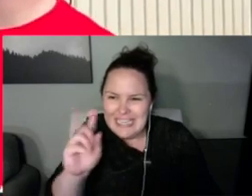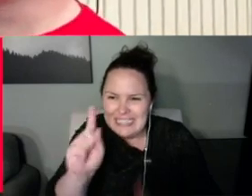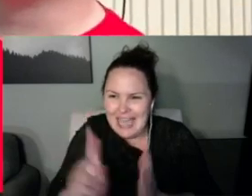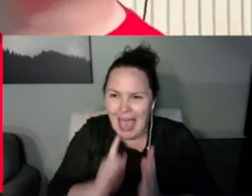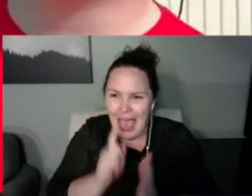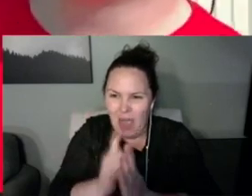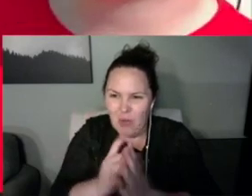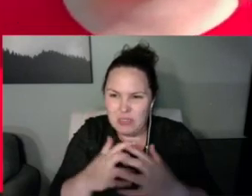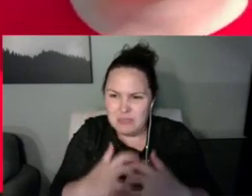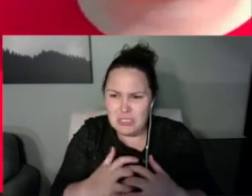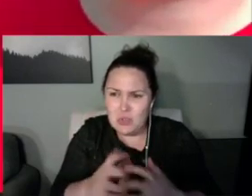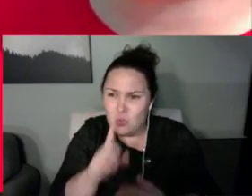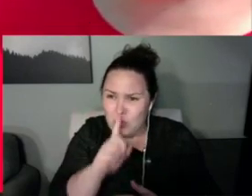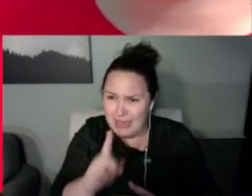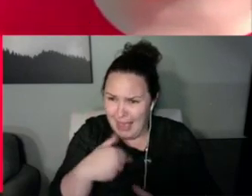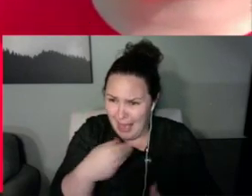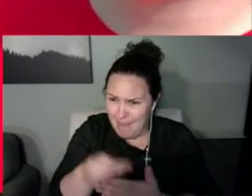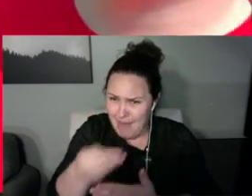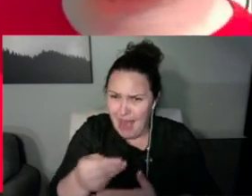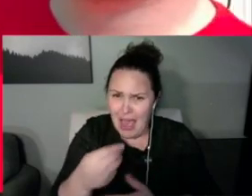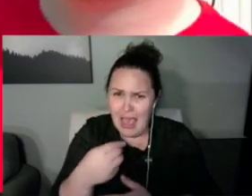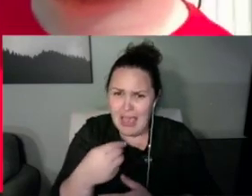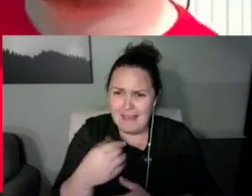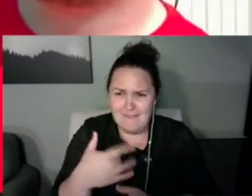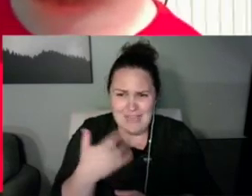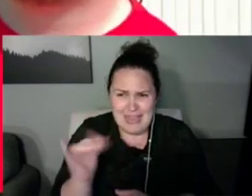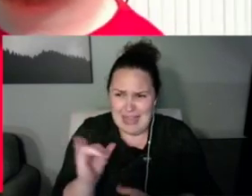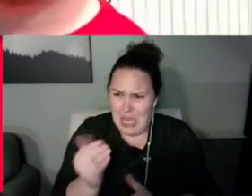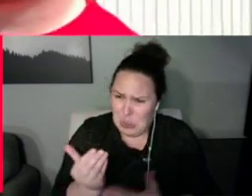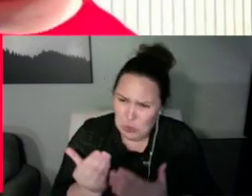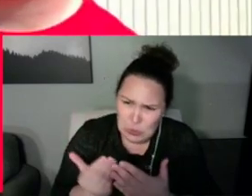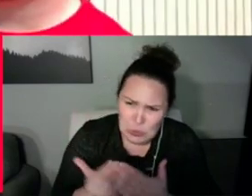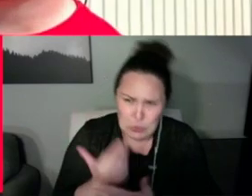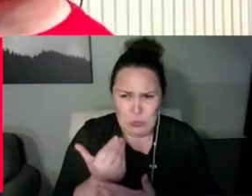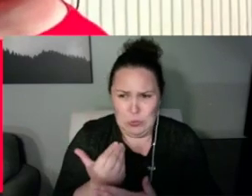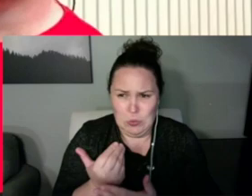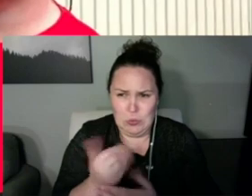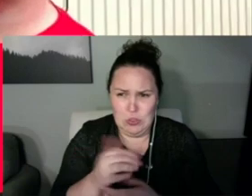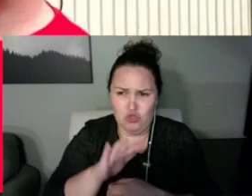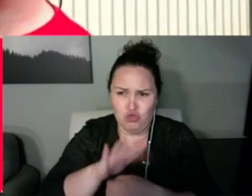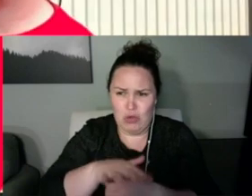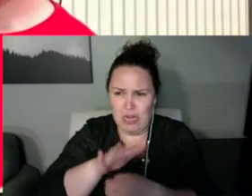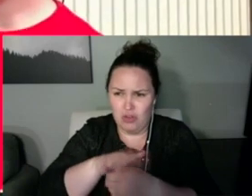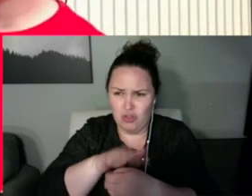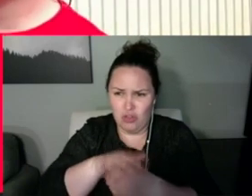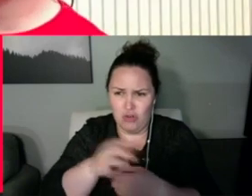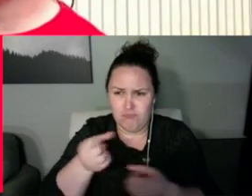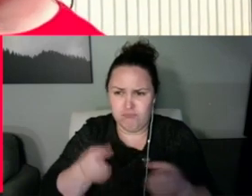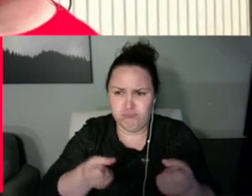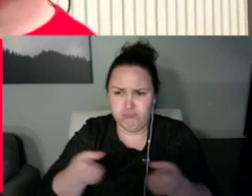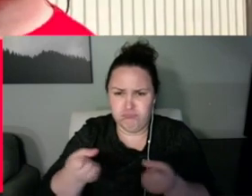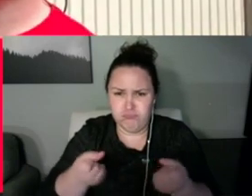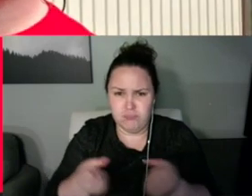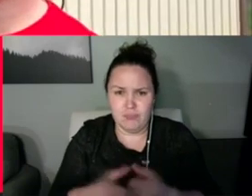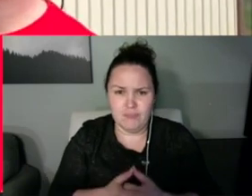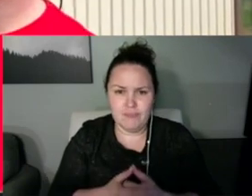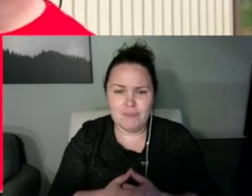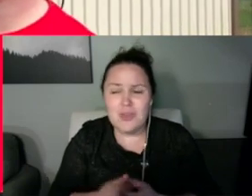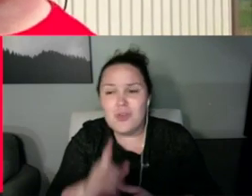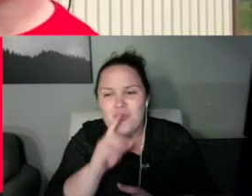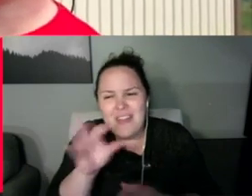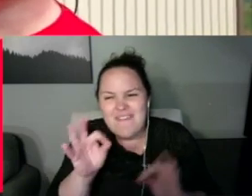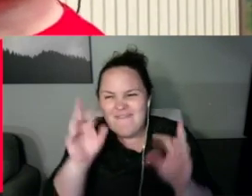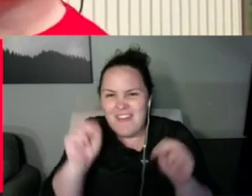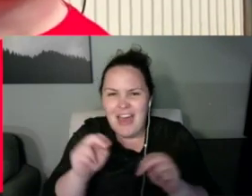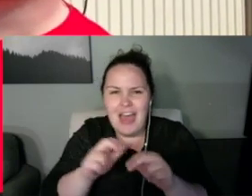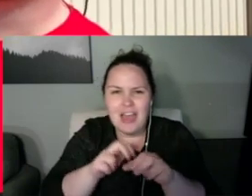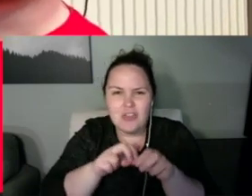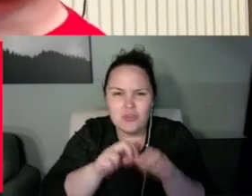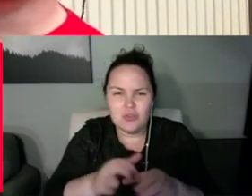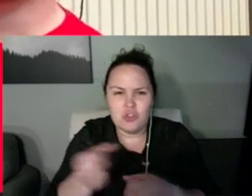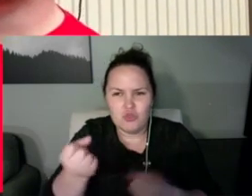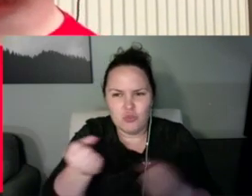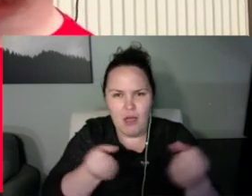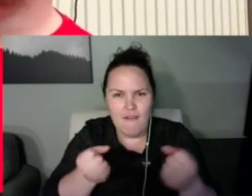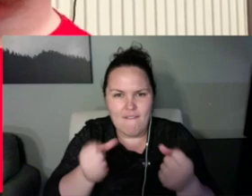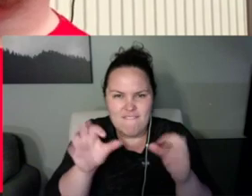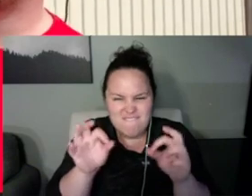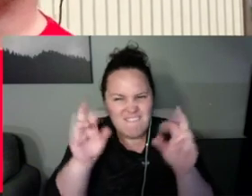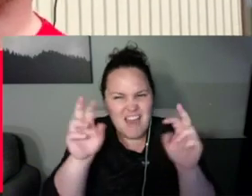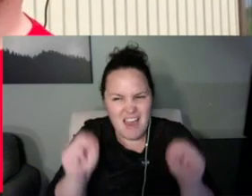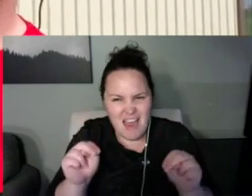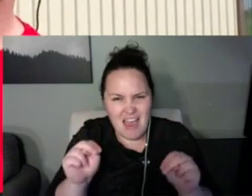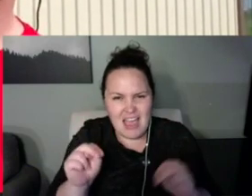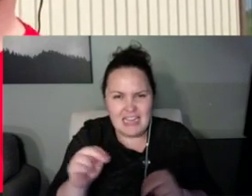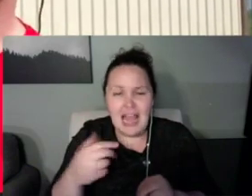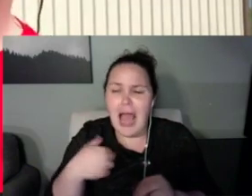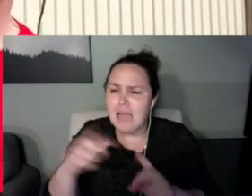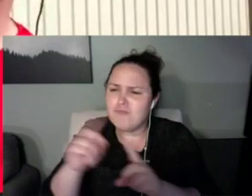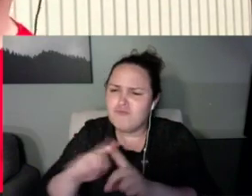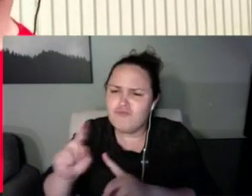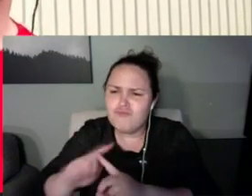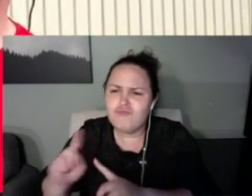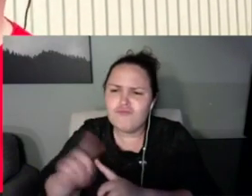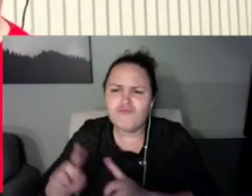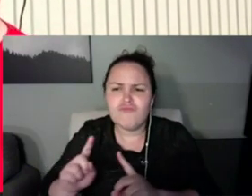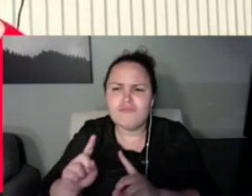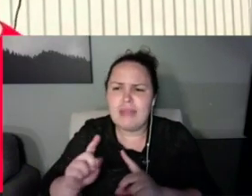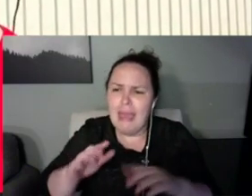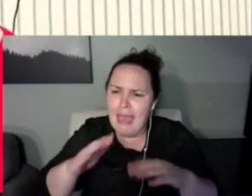new tractor when I got it. And so like I say it's fun to drive and like I said I do a lot